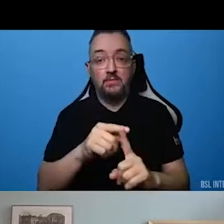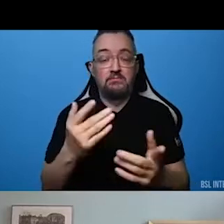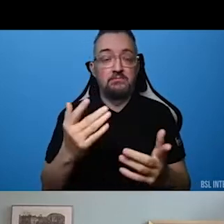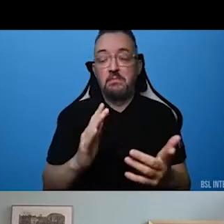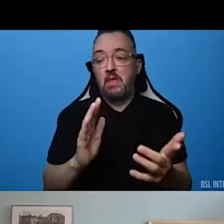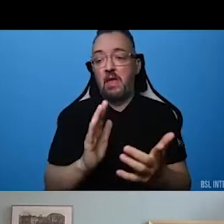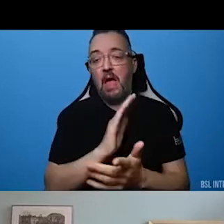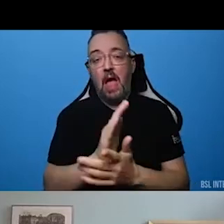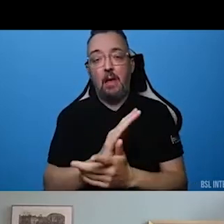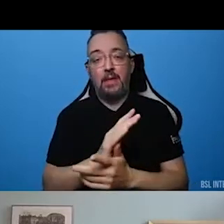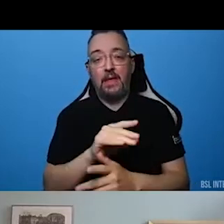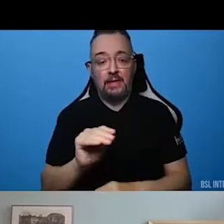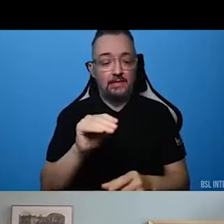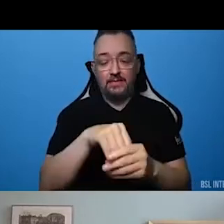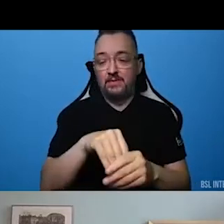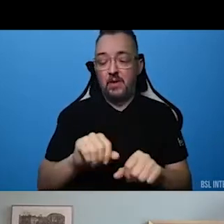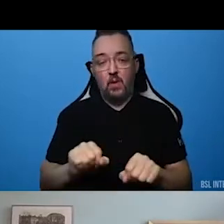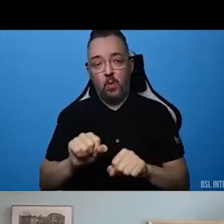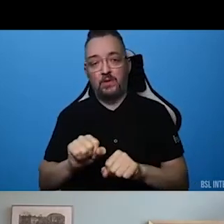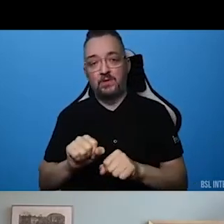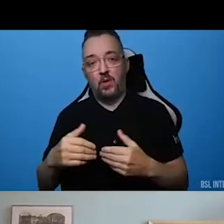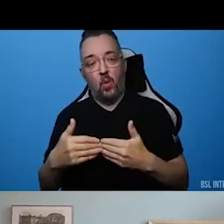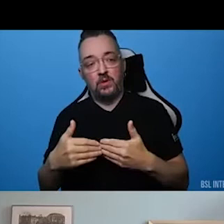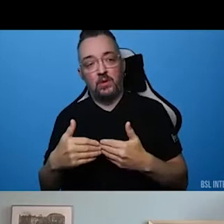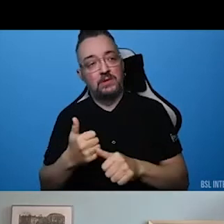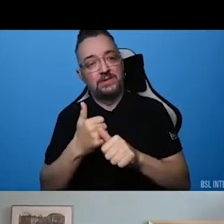to be shuffled into the corner playing a supporting role.